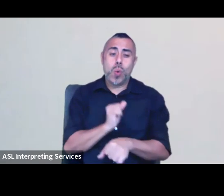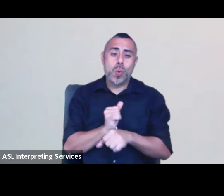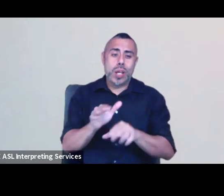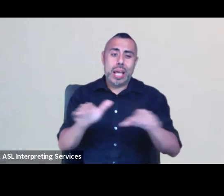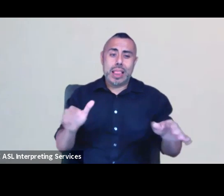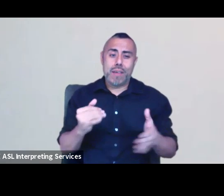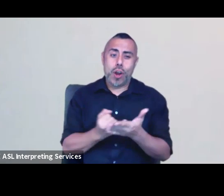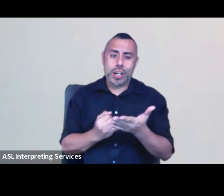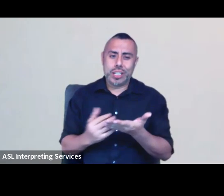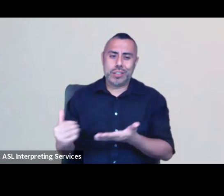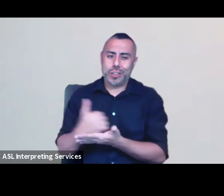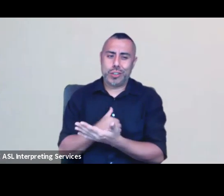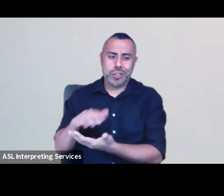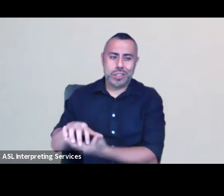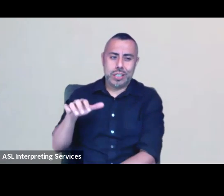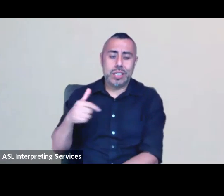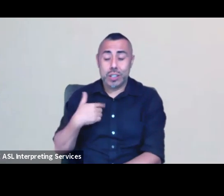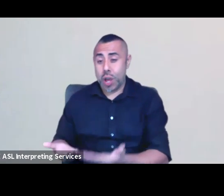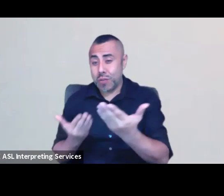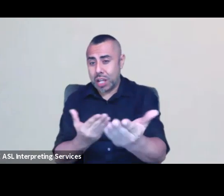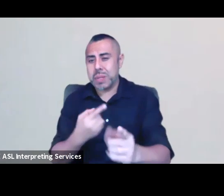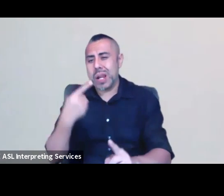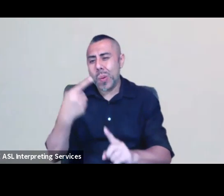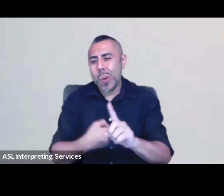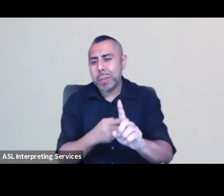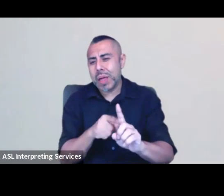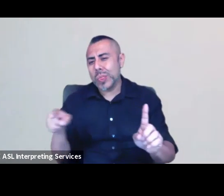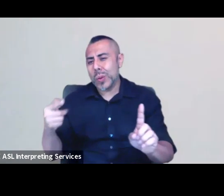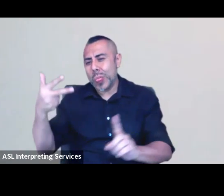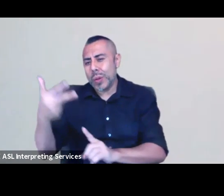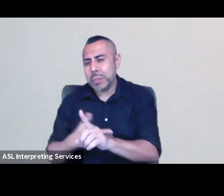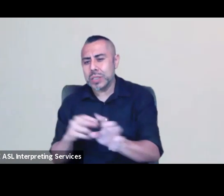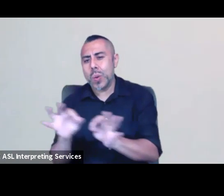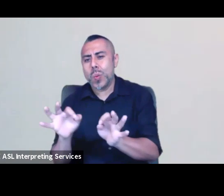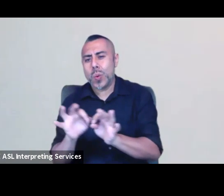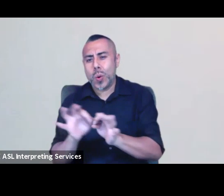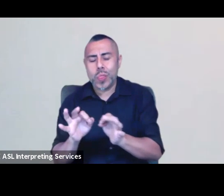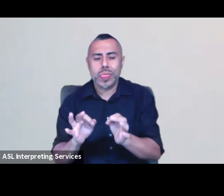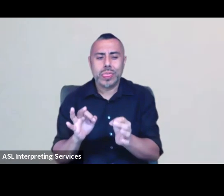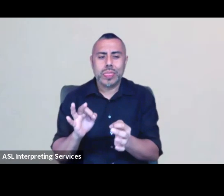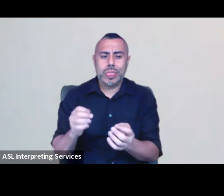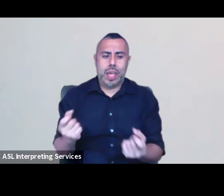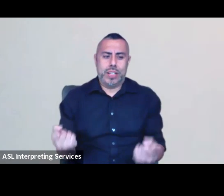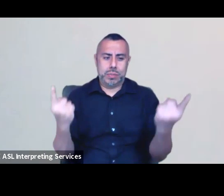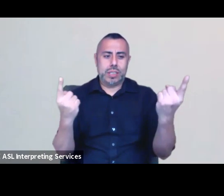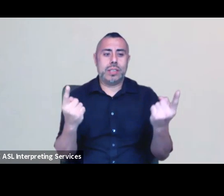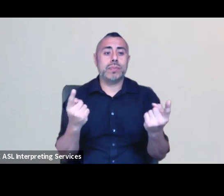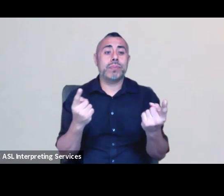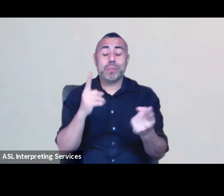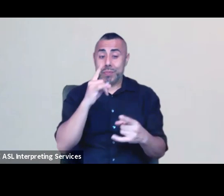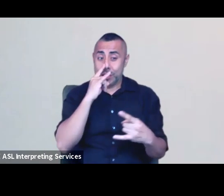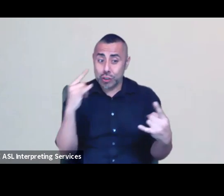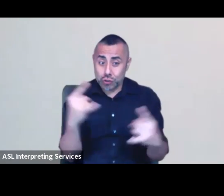The trick is to do this, you have to start saving before you have paid down debt, which feels somehow wrong